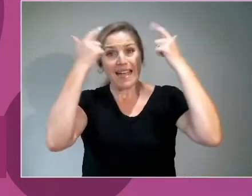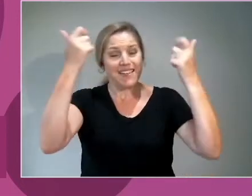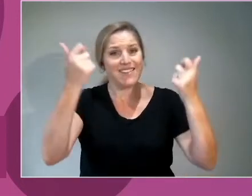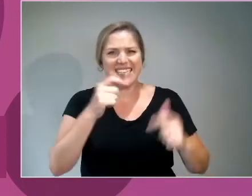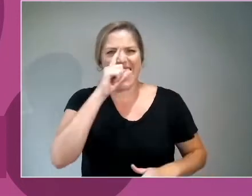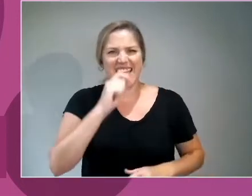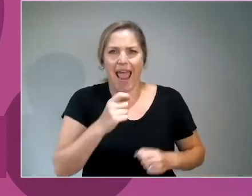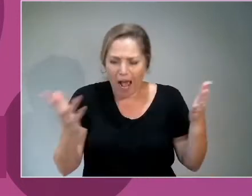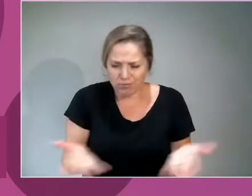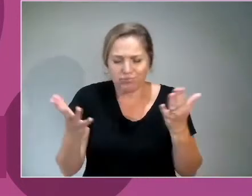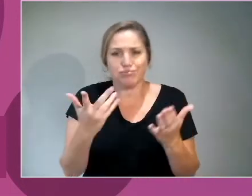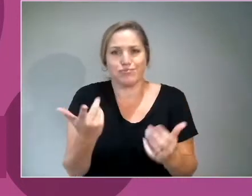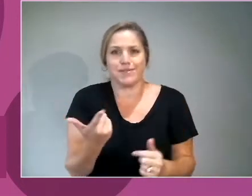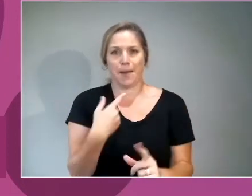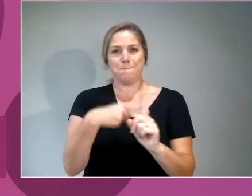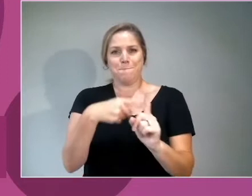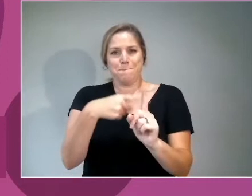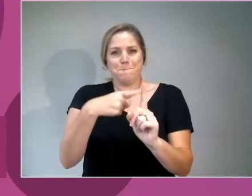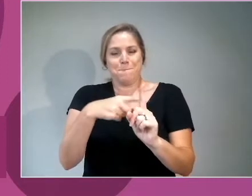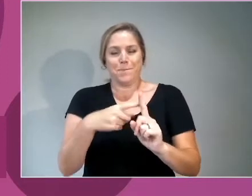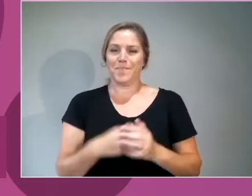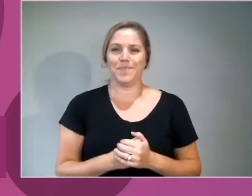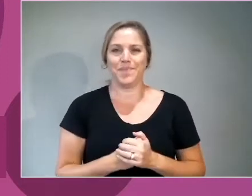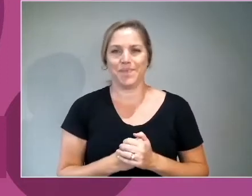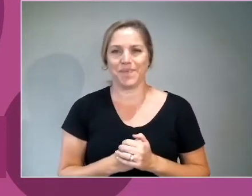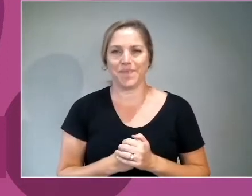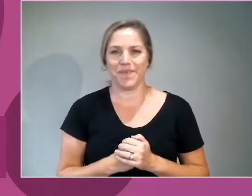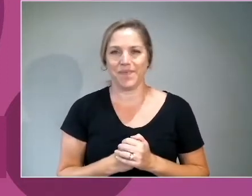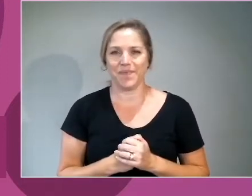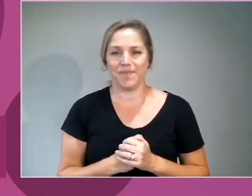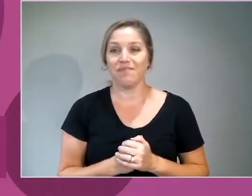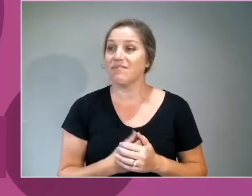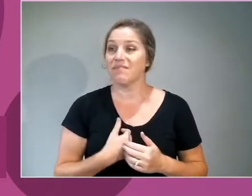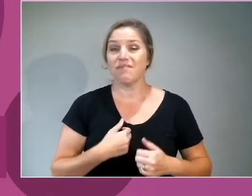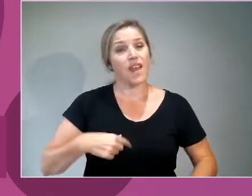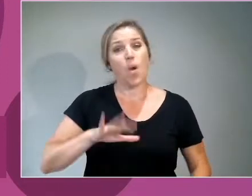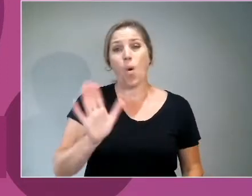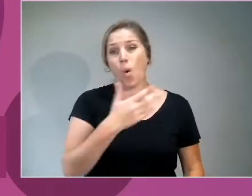need. We have been changed as individuals. I suspect we've also been changed as a society.